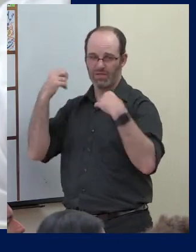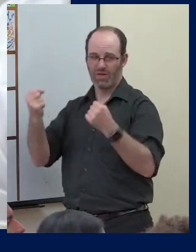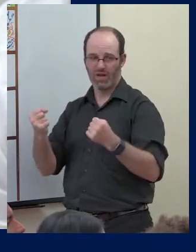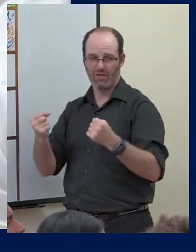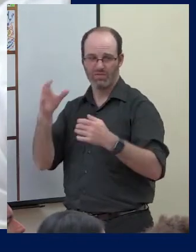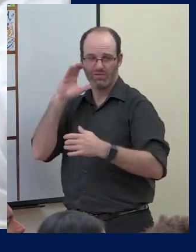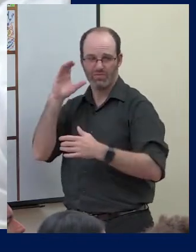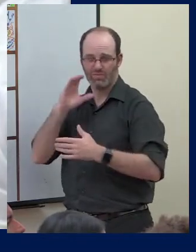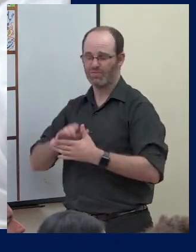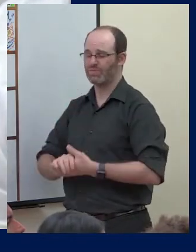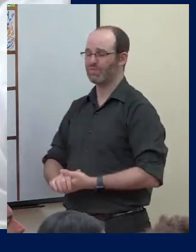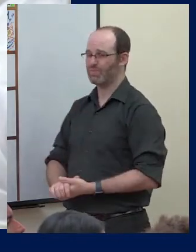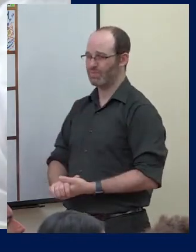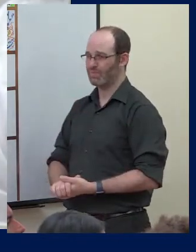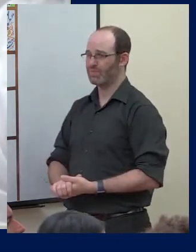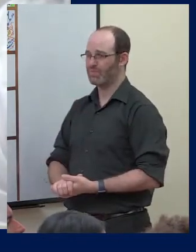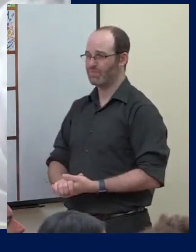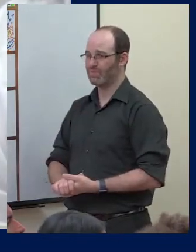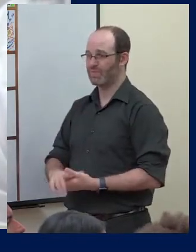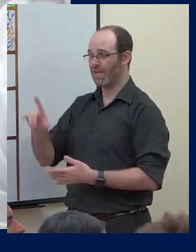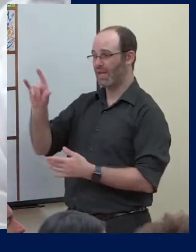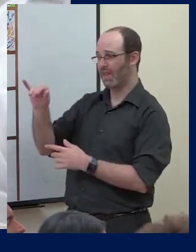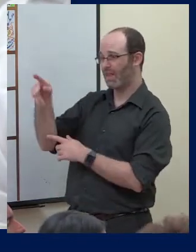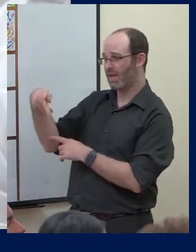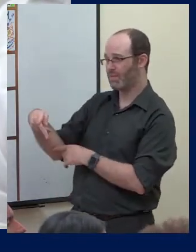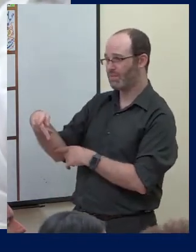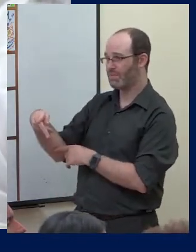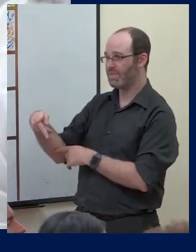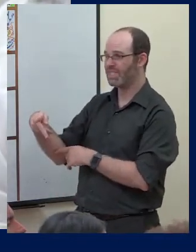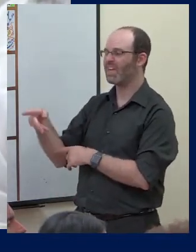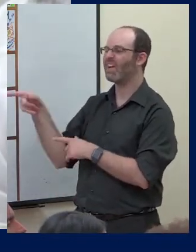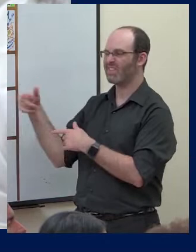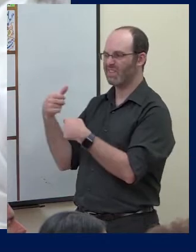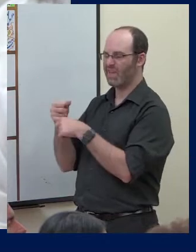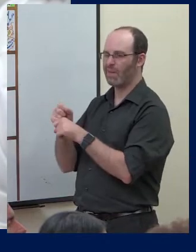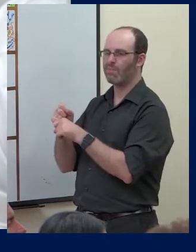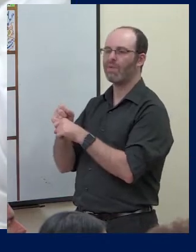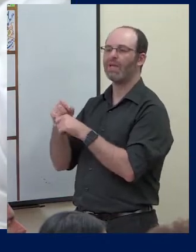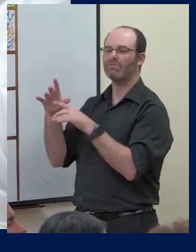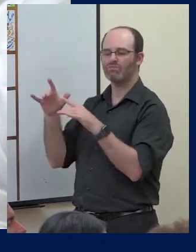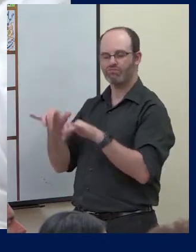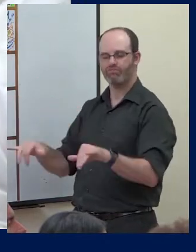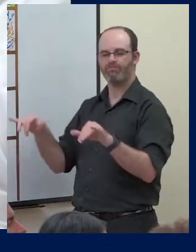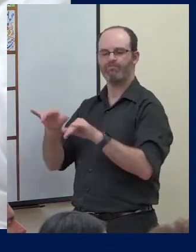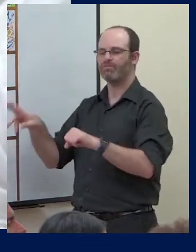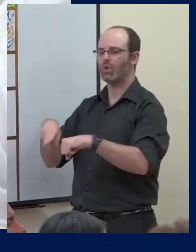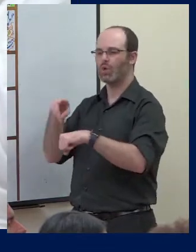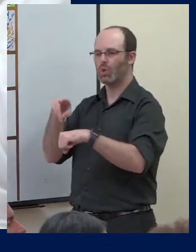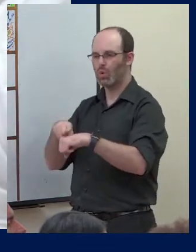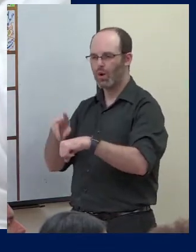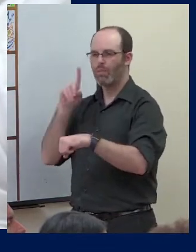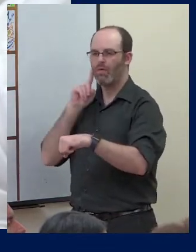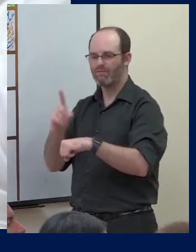At LIP, they normalized having these conversations and helped us lose the shame.